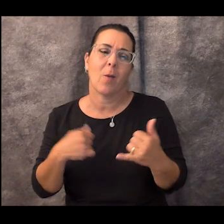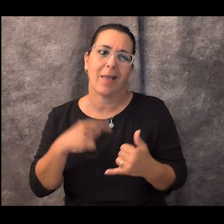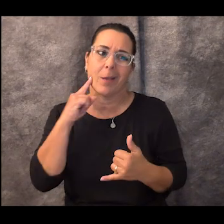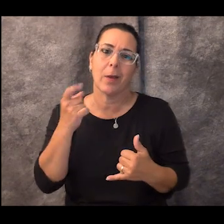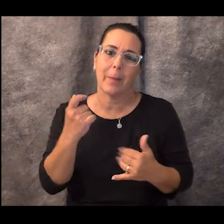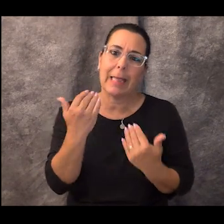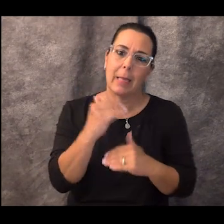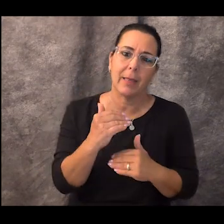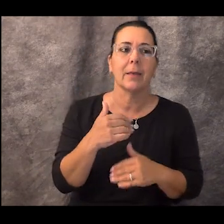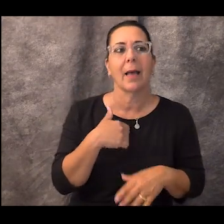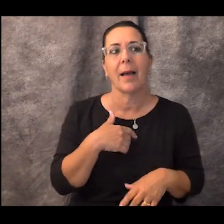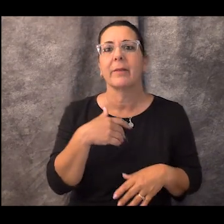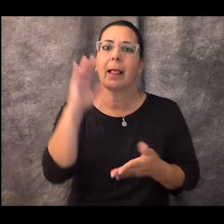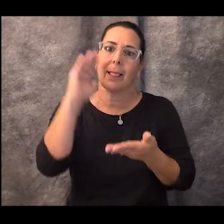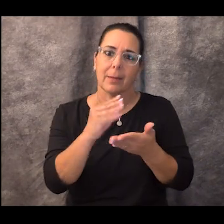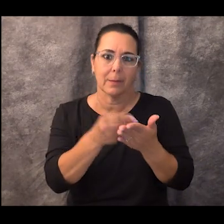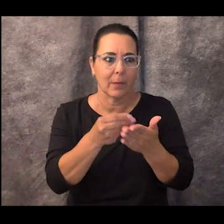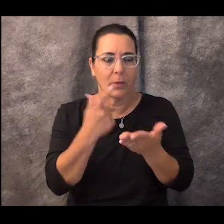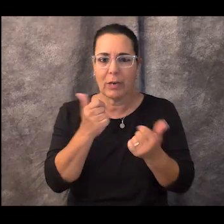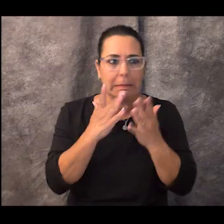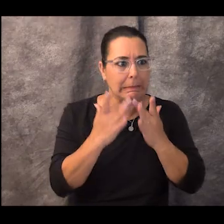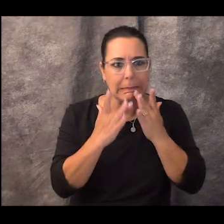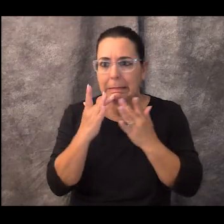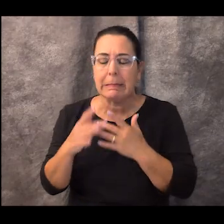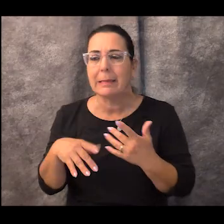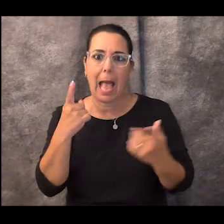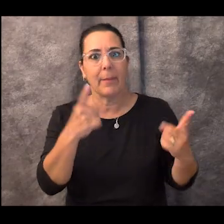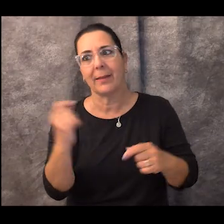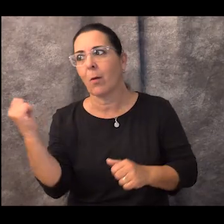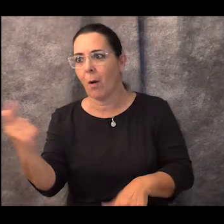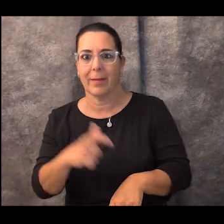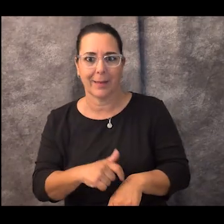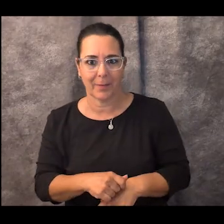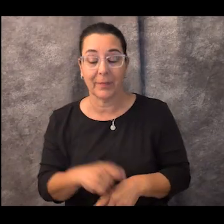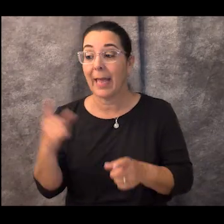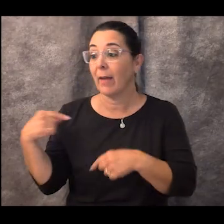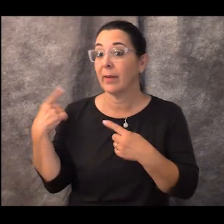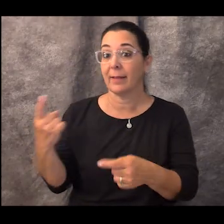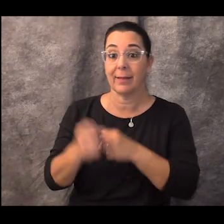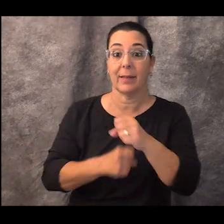(Michelle) The last few years, we started talking about 2020. And that's appropriate because I feel like ever since 2020 it's everything's a struggle, right?